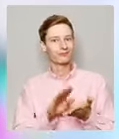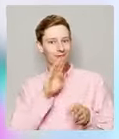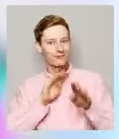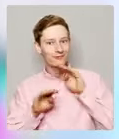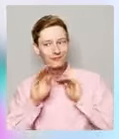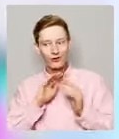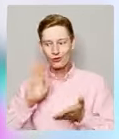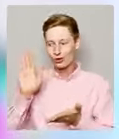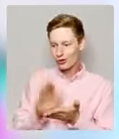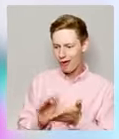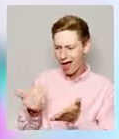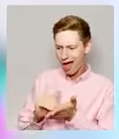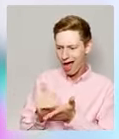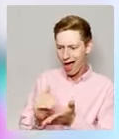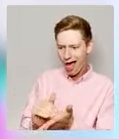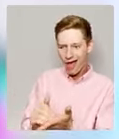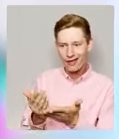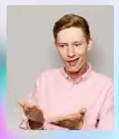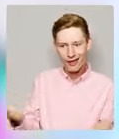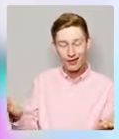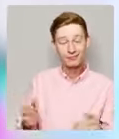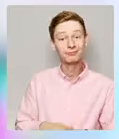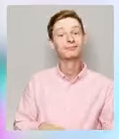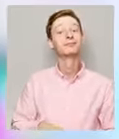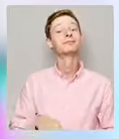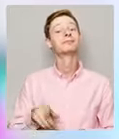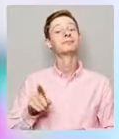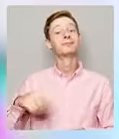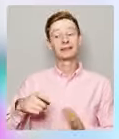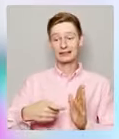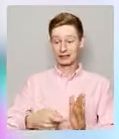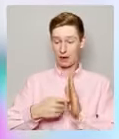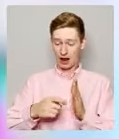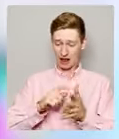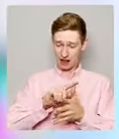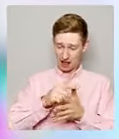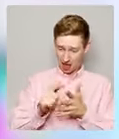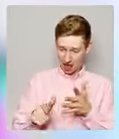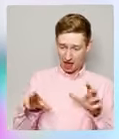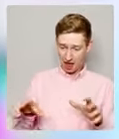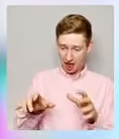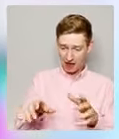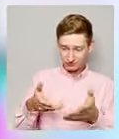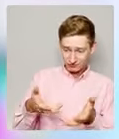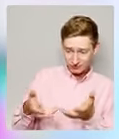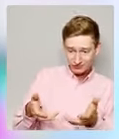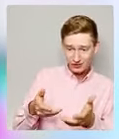and the need to repeat attempts at performing an action. In experiences that demand the execution of a sequence of actions at a short timeframe,